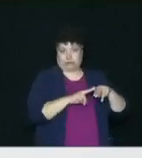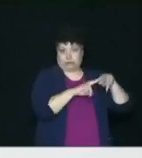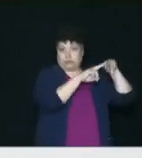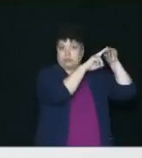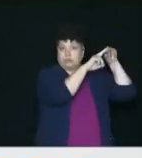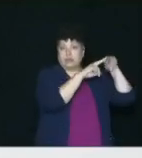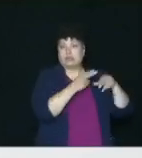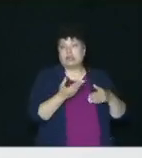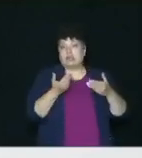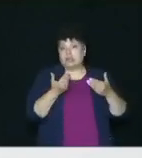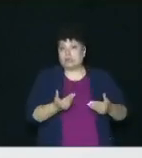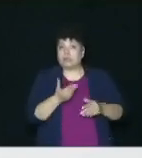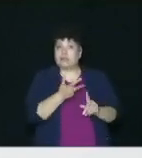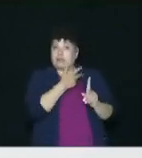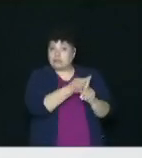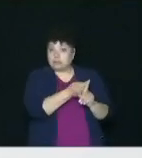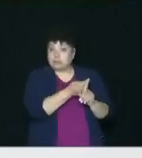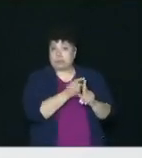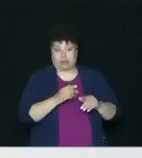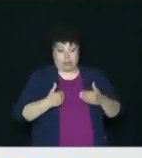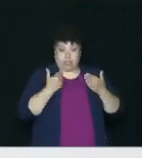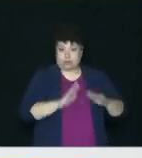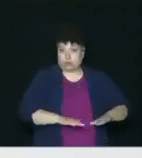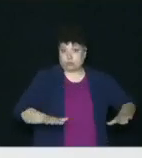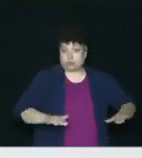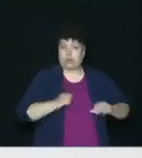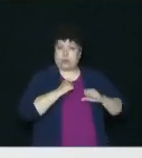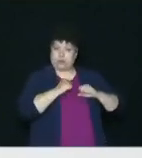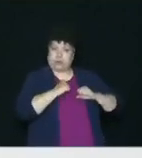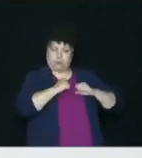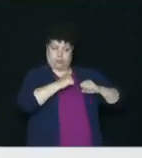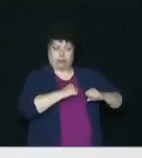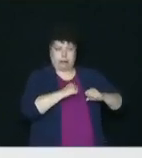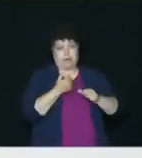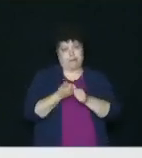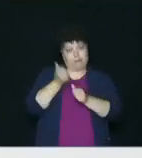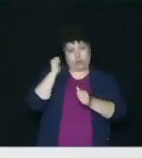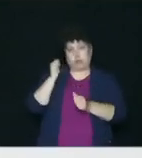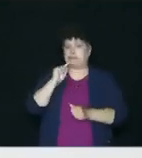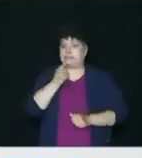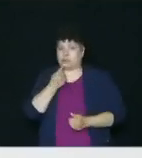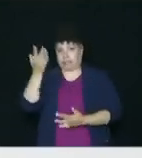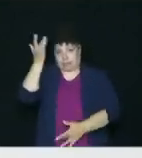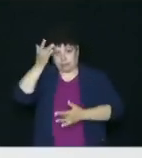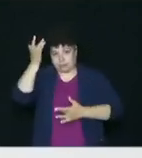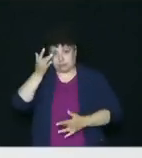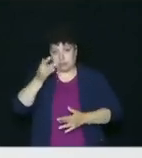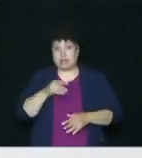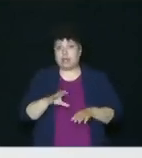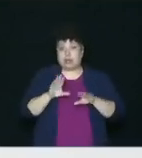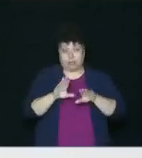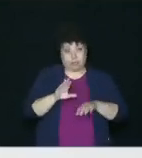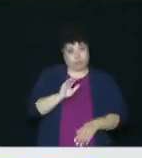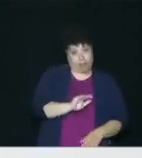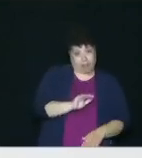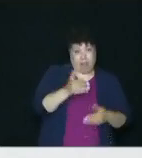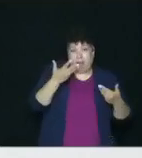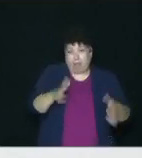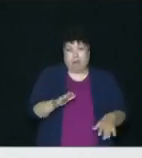HOSPITALIZATIONS IN ICU ADMISSIONS OF CHILDREN UNDER FIVE YEARS OF AGE WITH COVID-19 AS INCREASED.